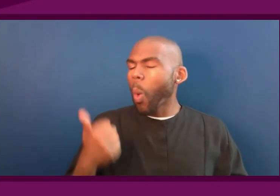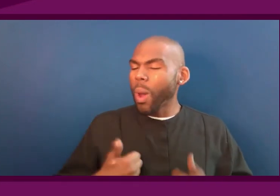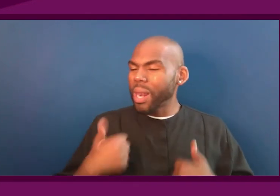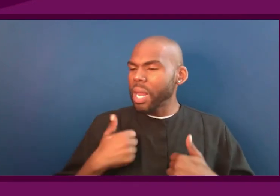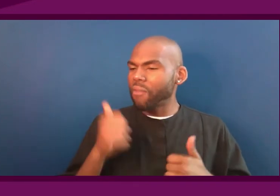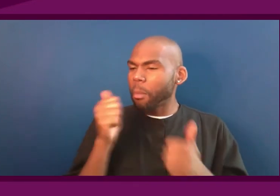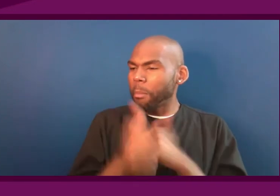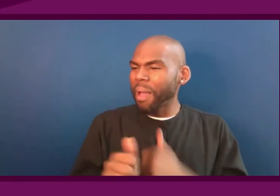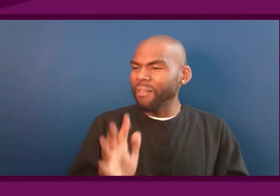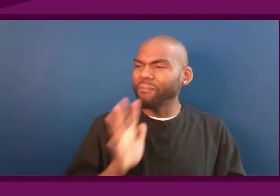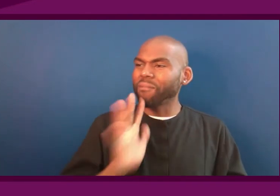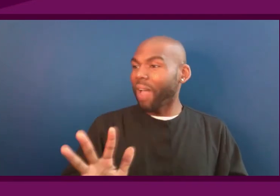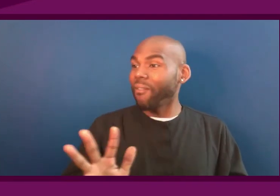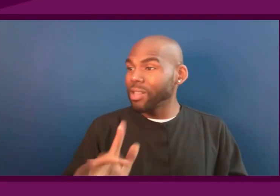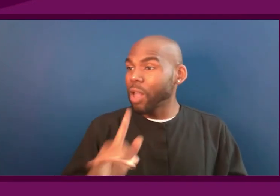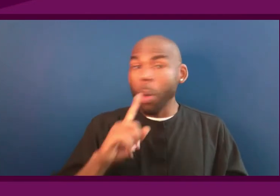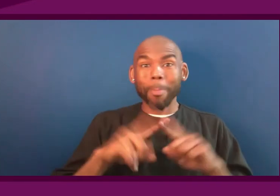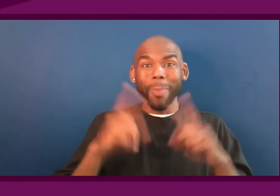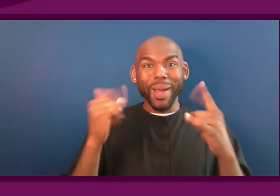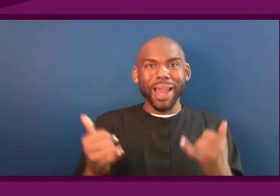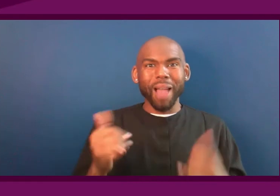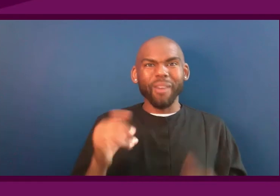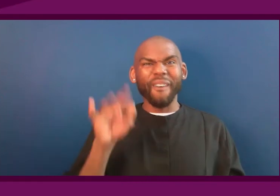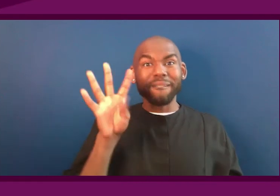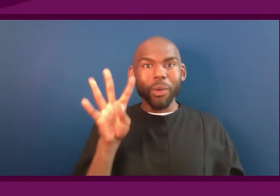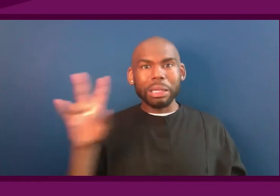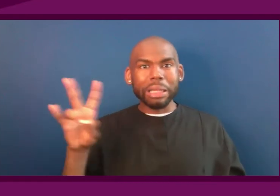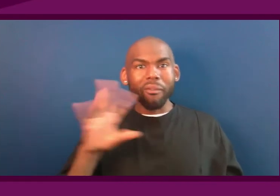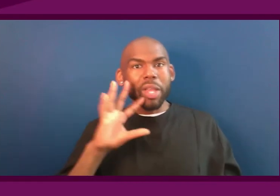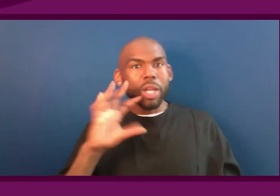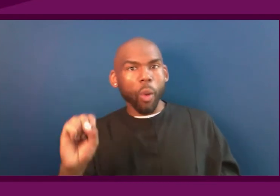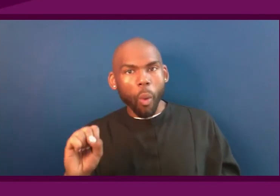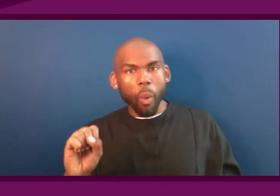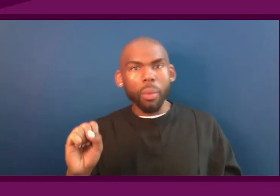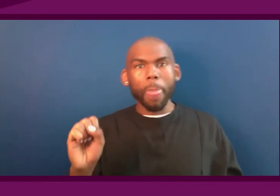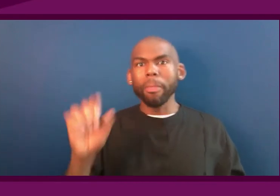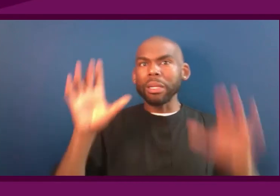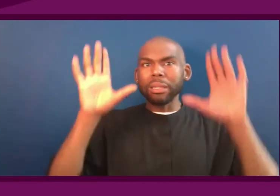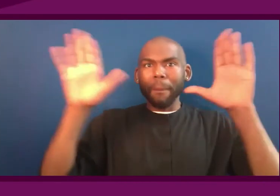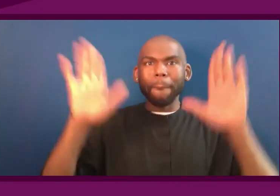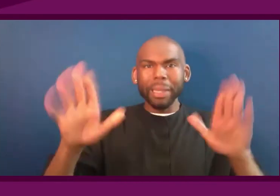body. But let me tell you what he is. He's an amazing, talented man that is